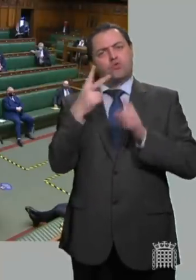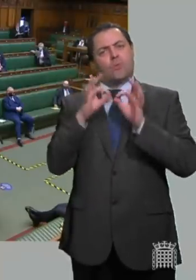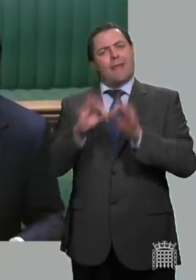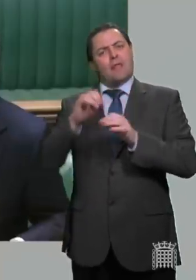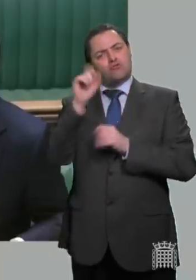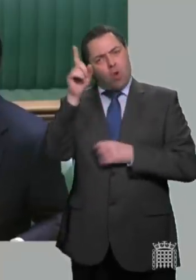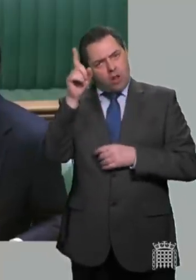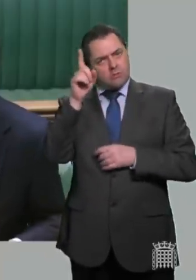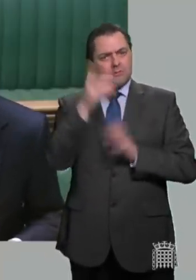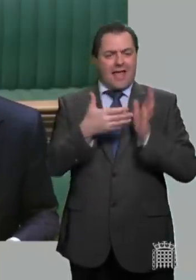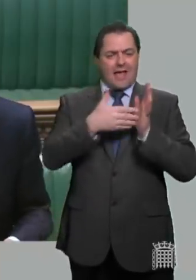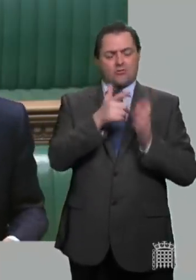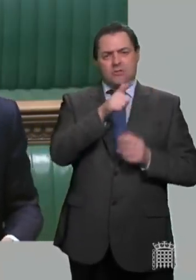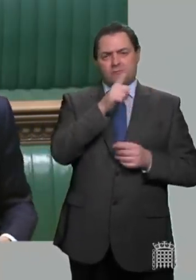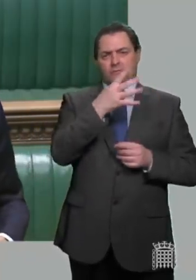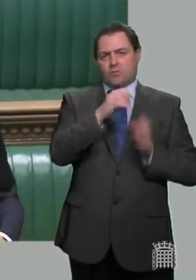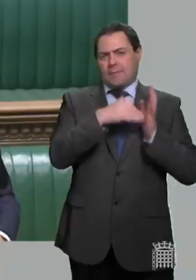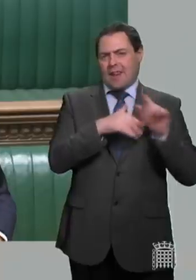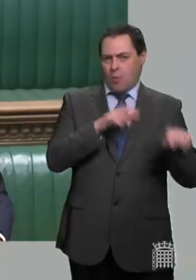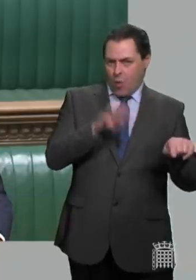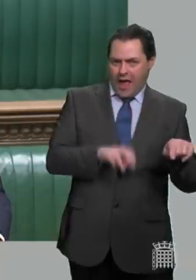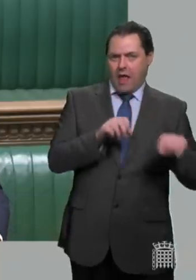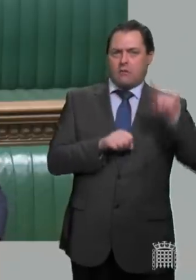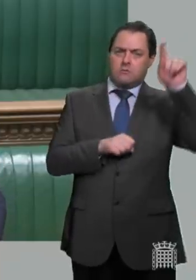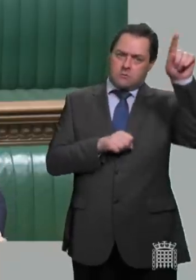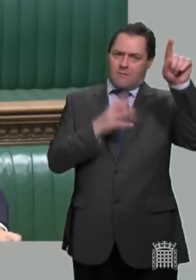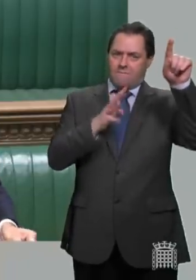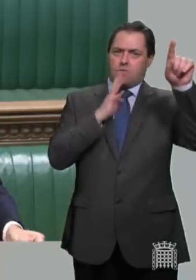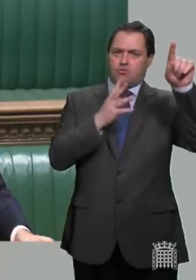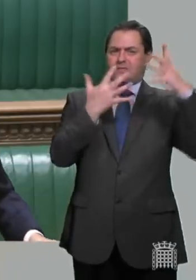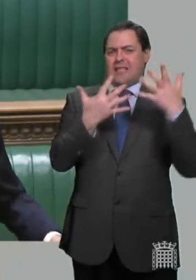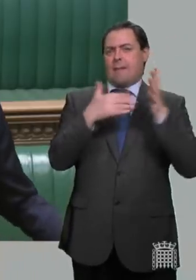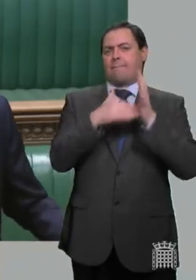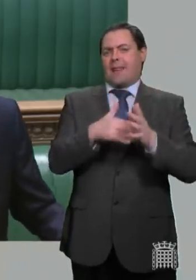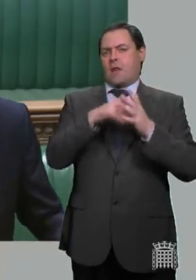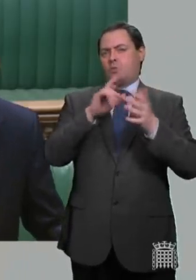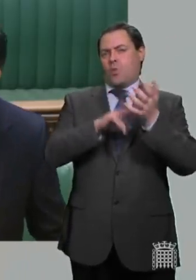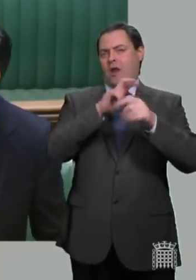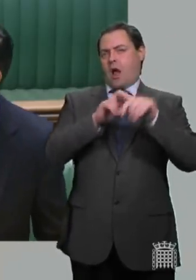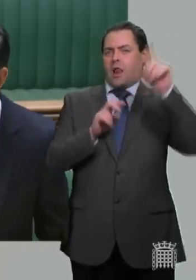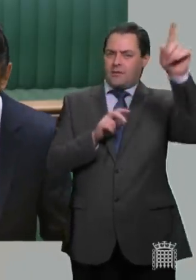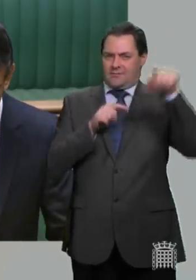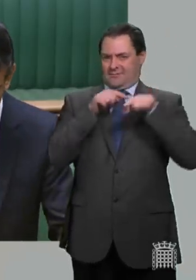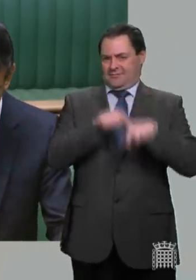£740 million in Wales, and £410 million for the Northern Ireland Executive.